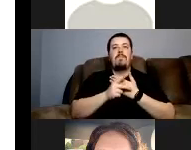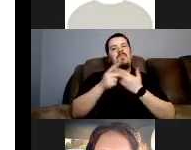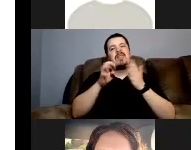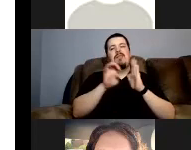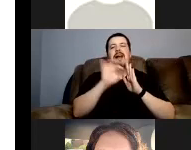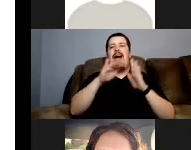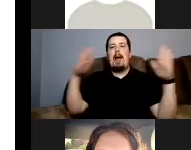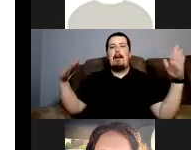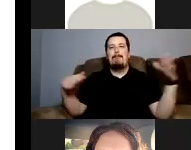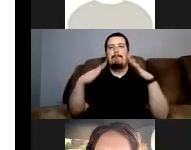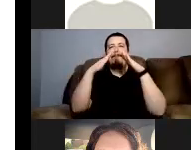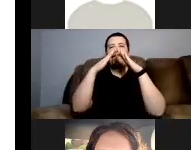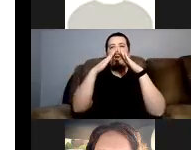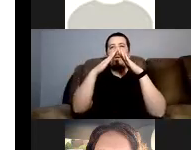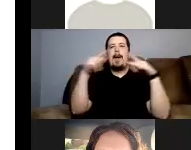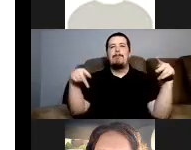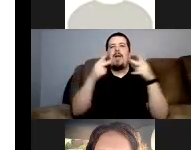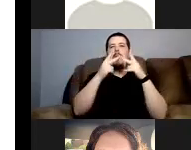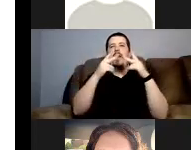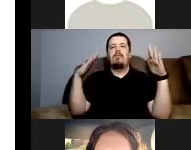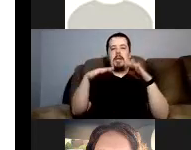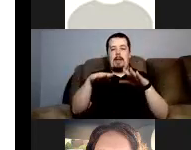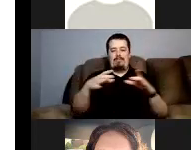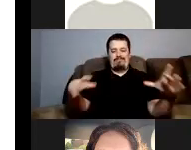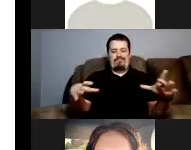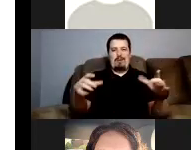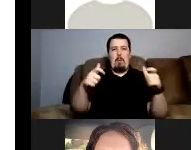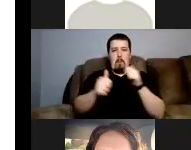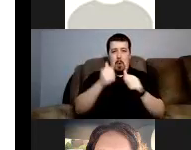kind of proposing it. The base is the biggest chunk of money. On top of that are the weights